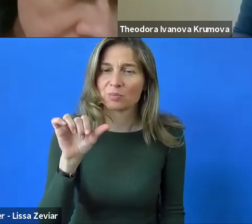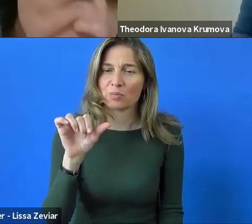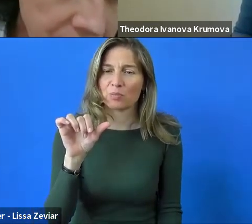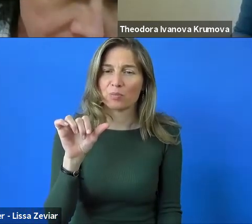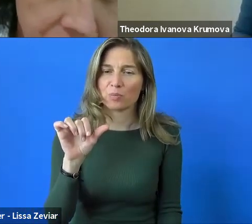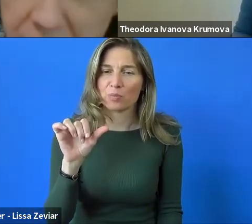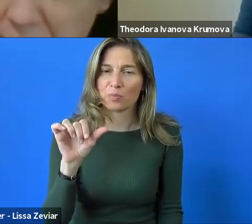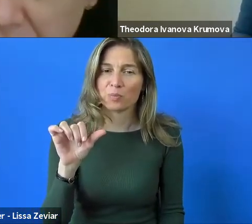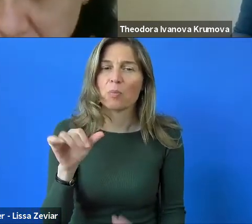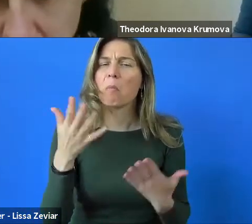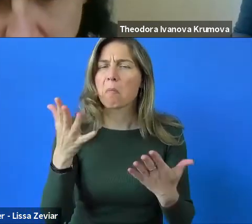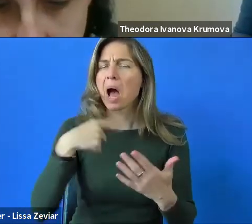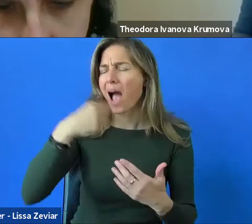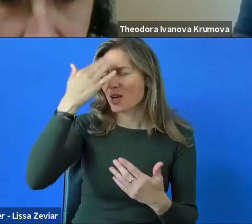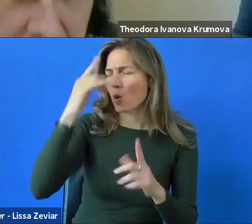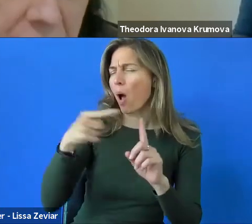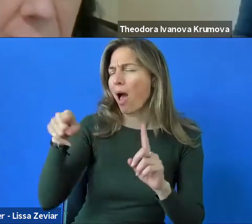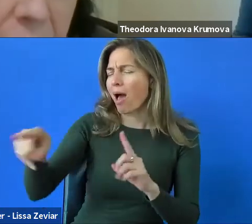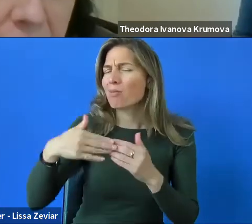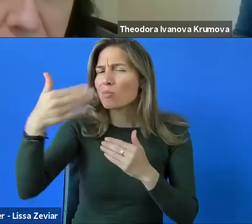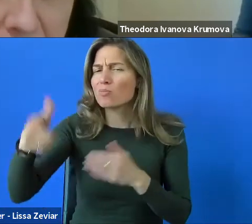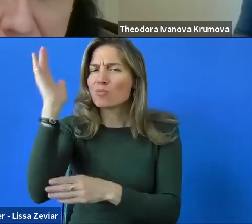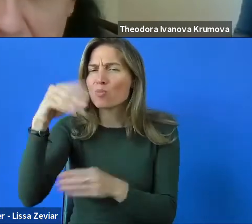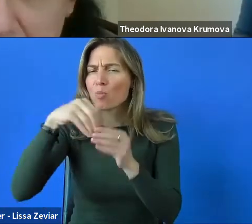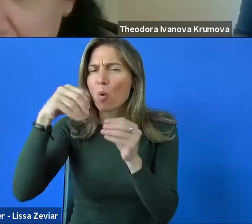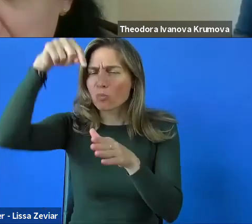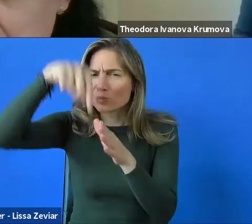so that is why I will go to the practical guidelines.